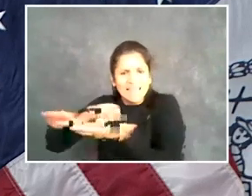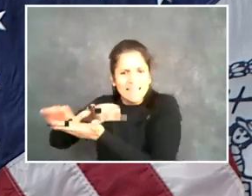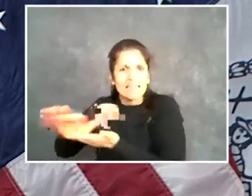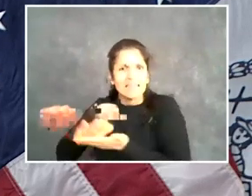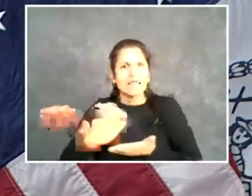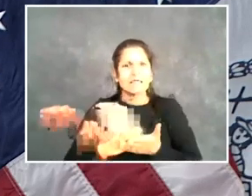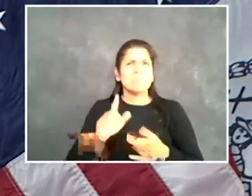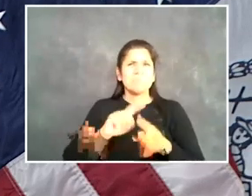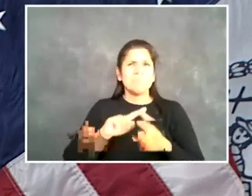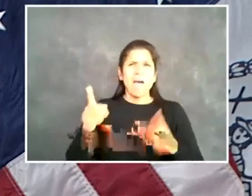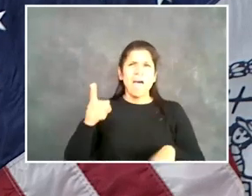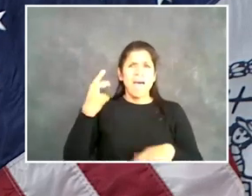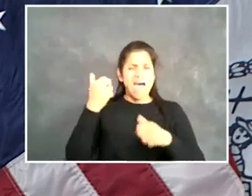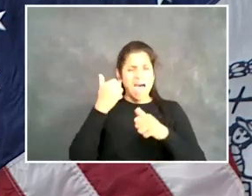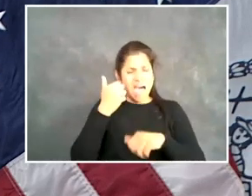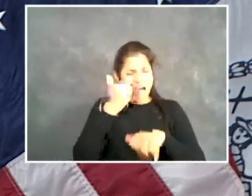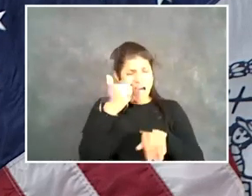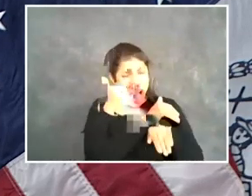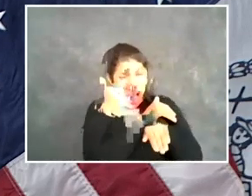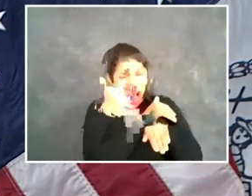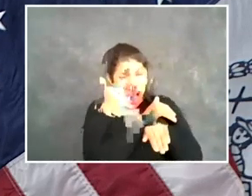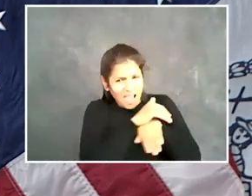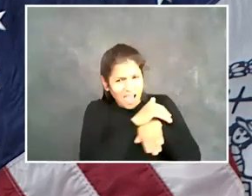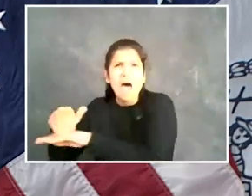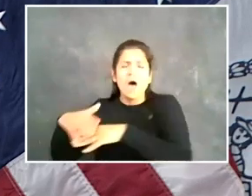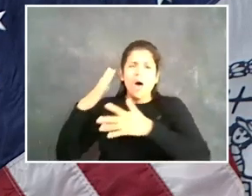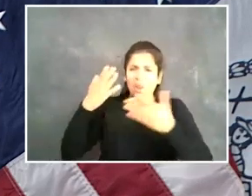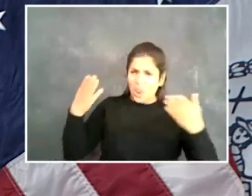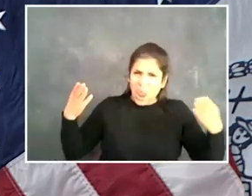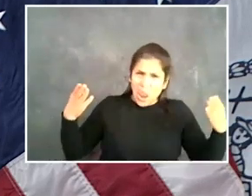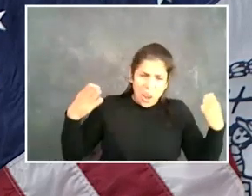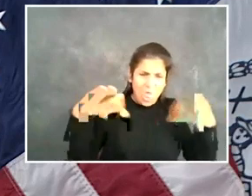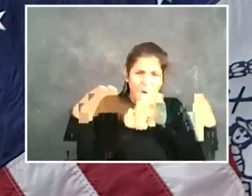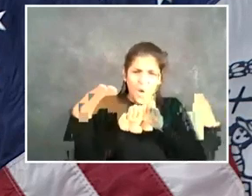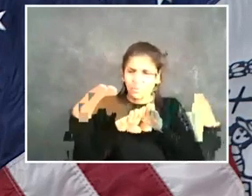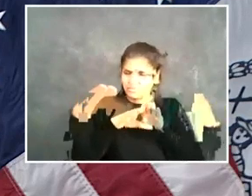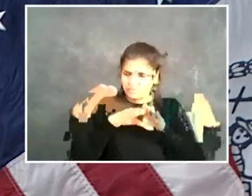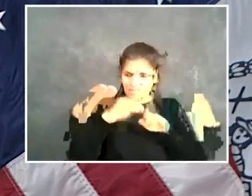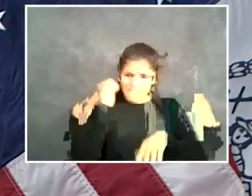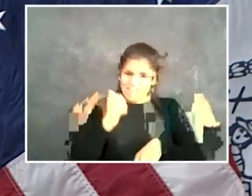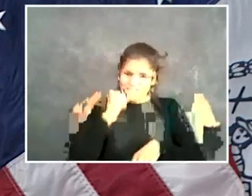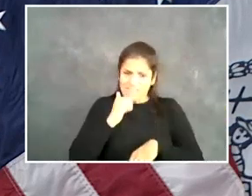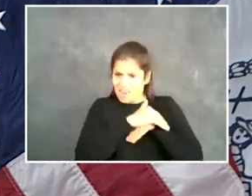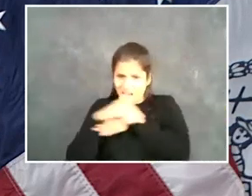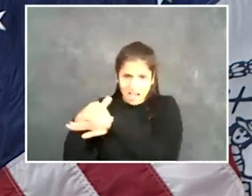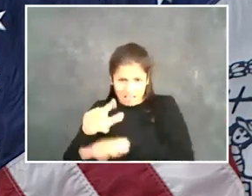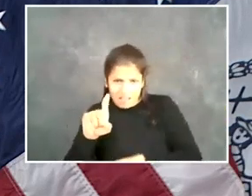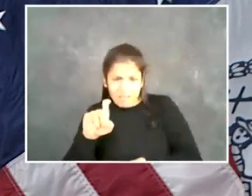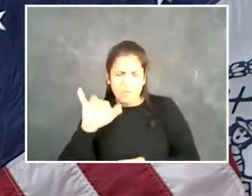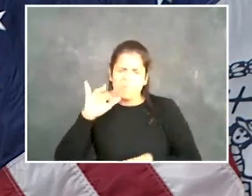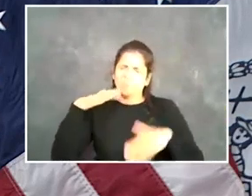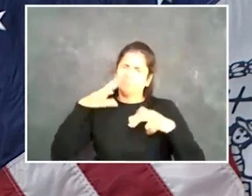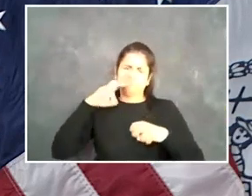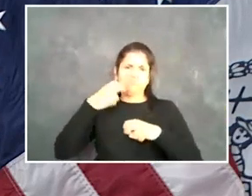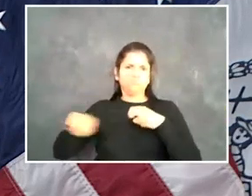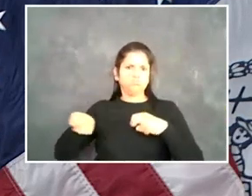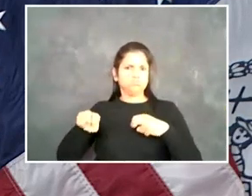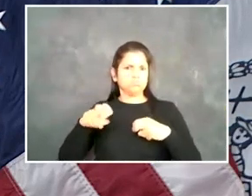SPECIFIC CREDENTIALS AND THE MENTAL HEALTH PROGRAM FOR FRONT